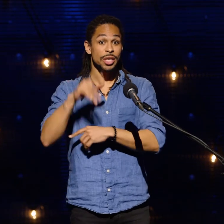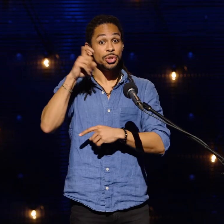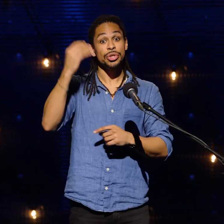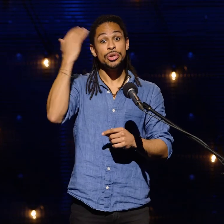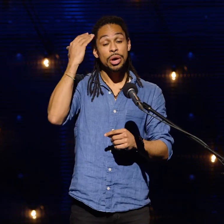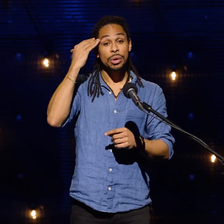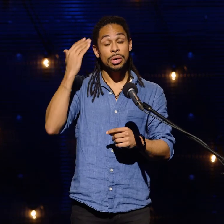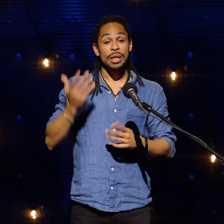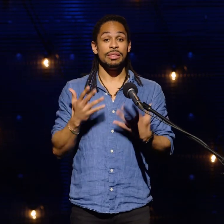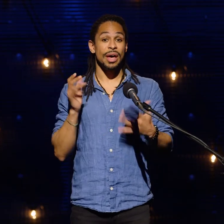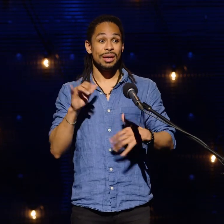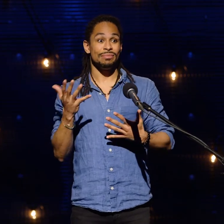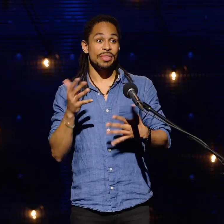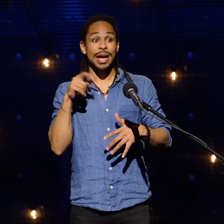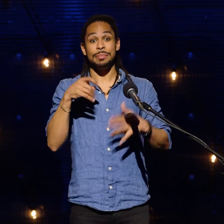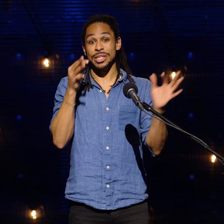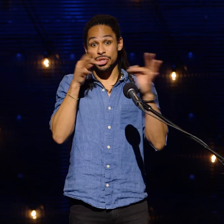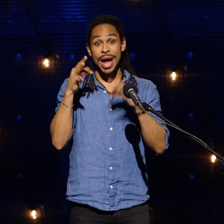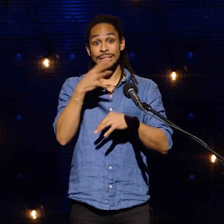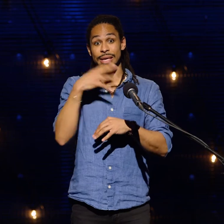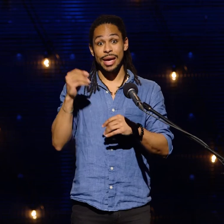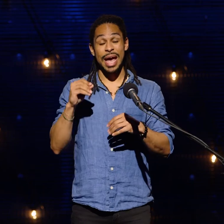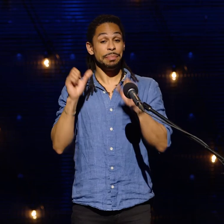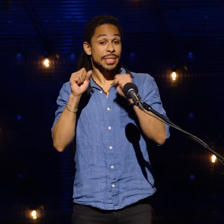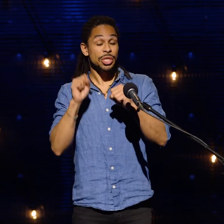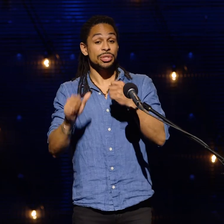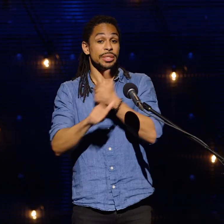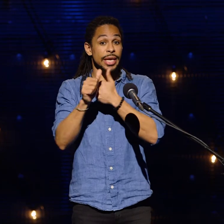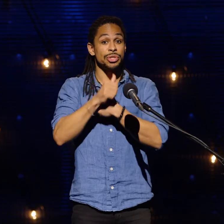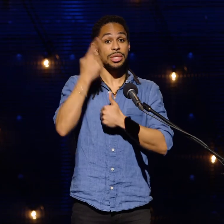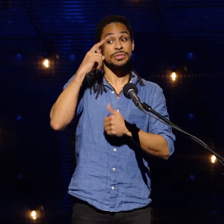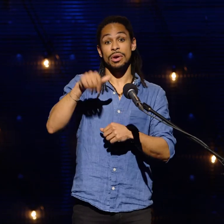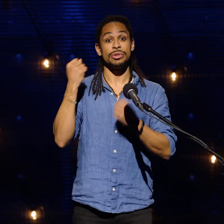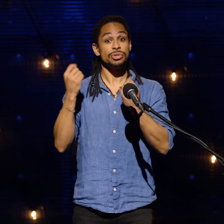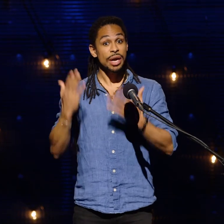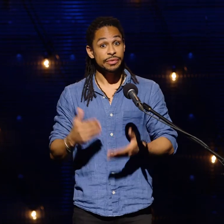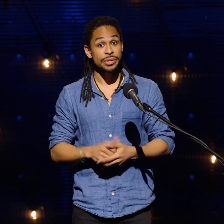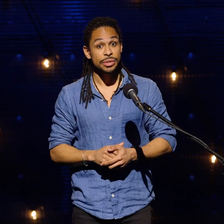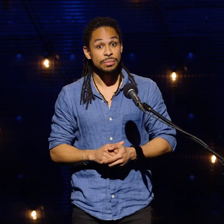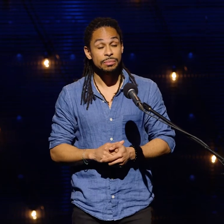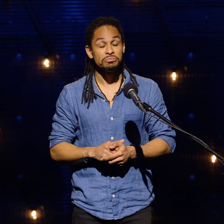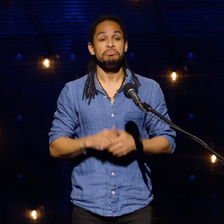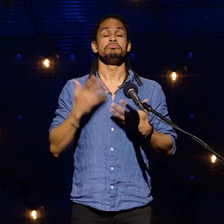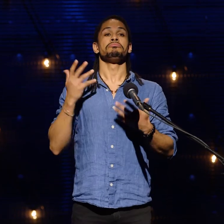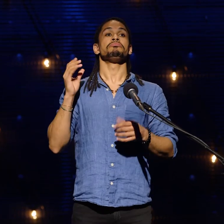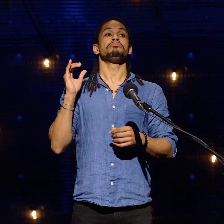"and you should know that that can be distracting and potentially dangerous for other drivers." (inhales sharply)